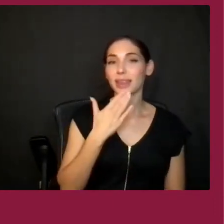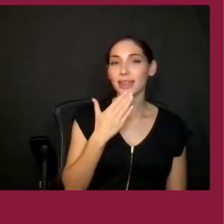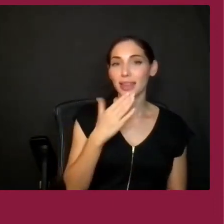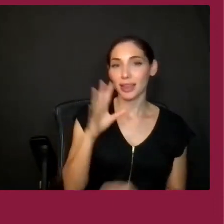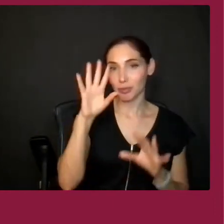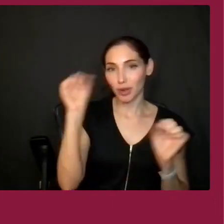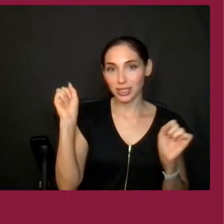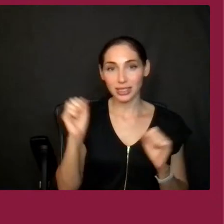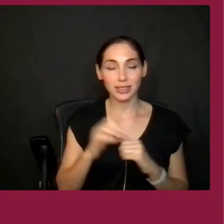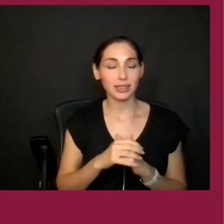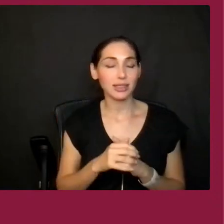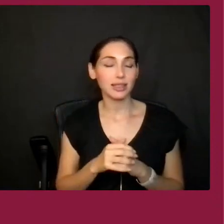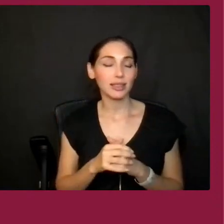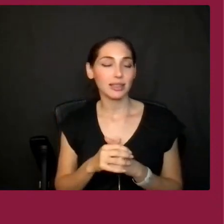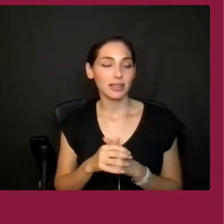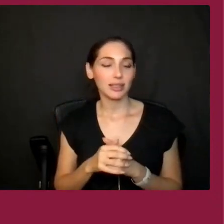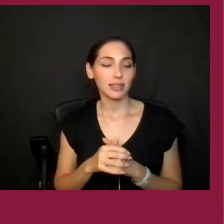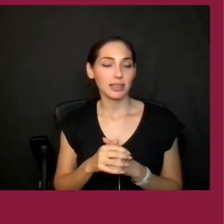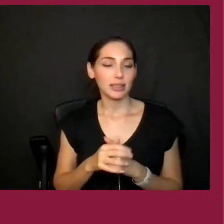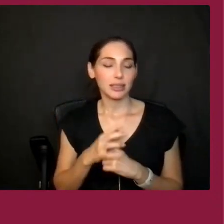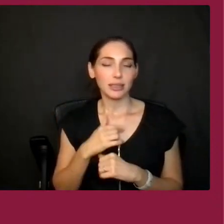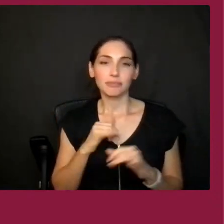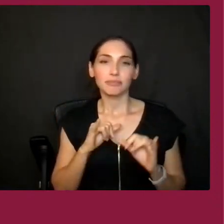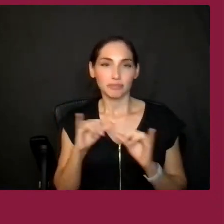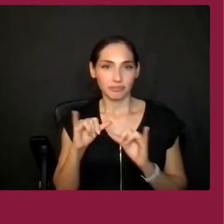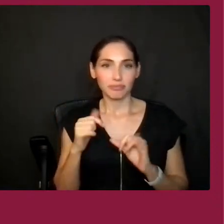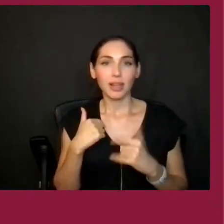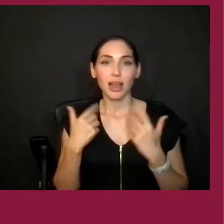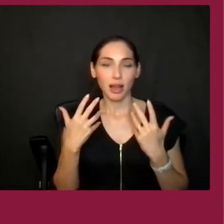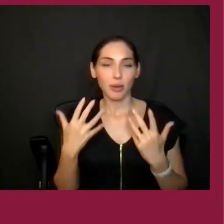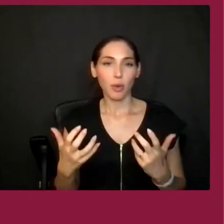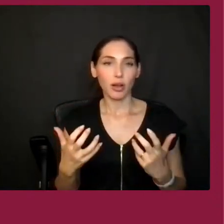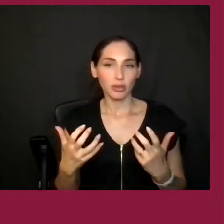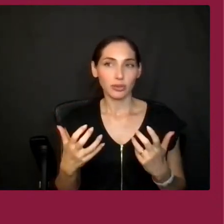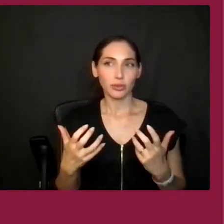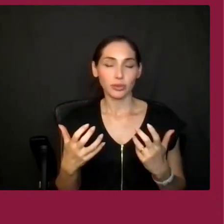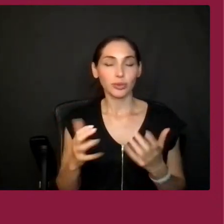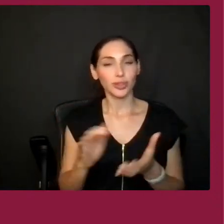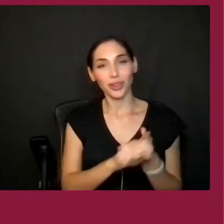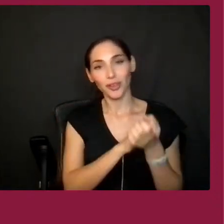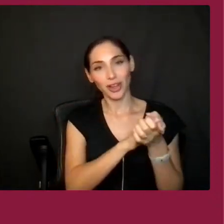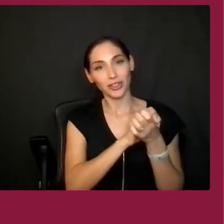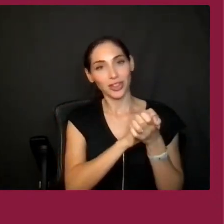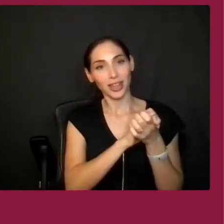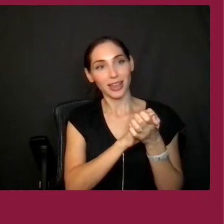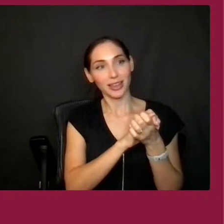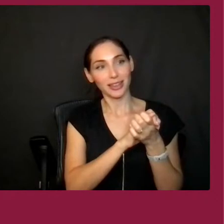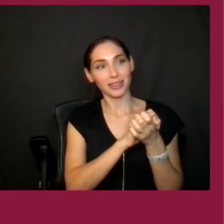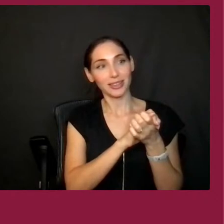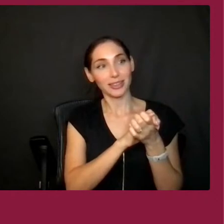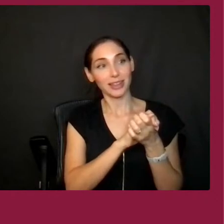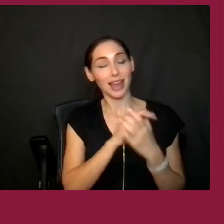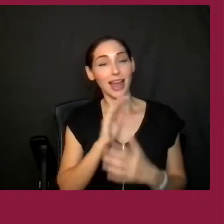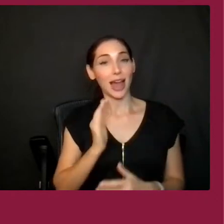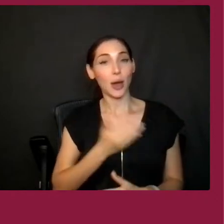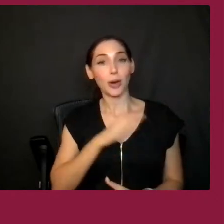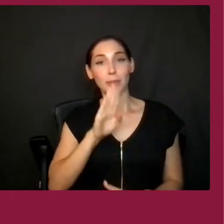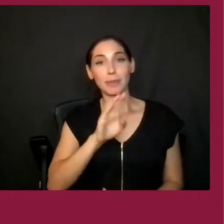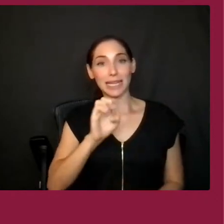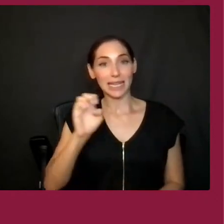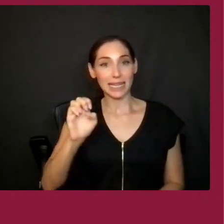Um, I, too, want to congratulate all our BEE Award nominees,